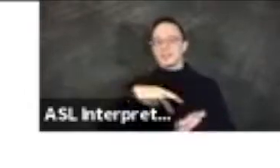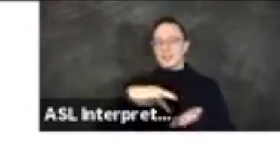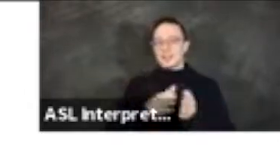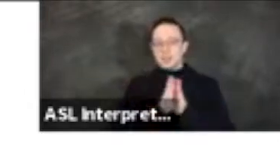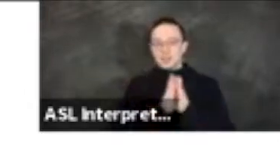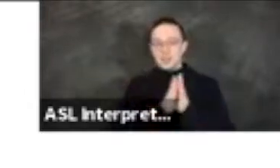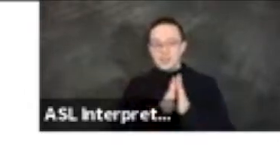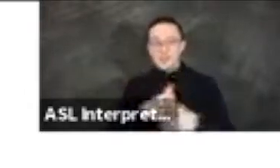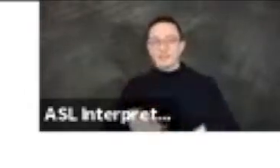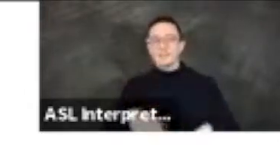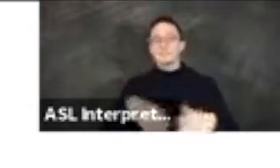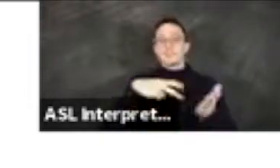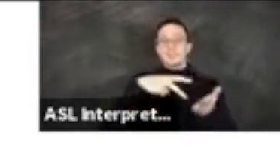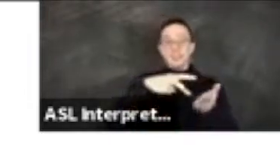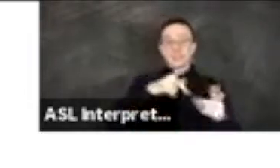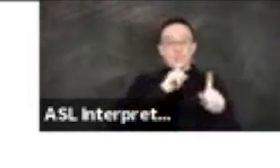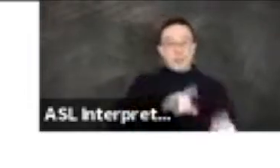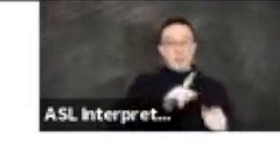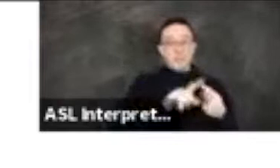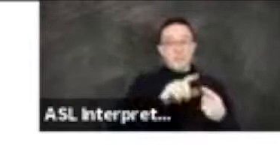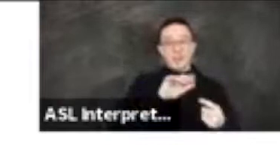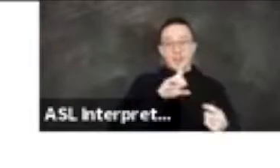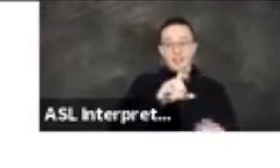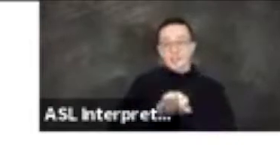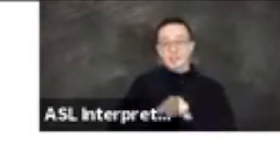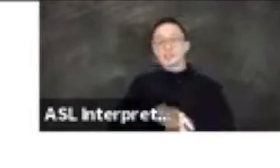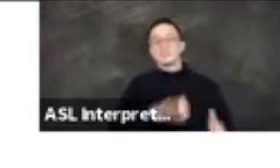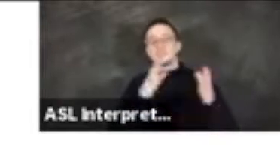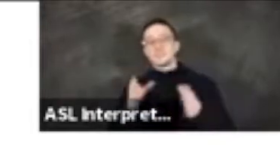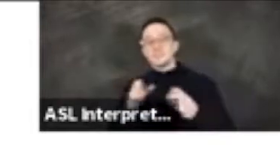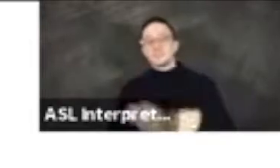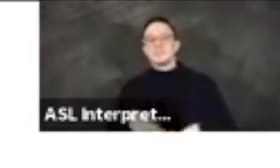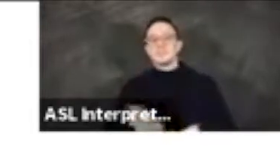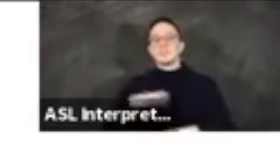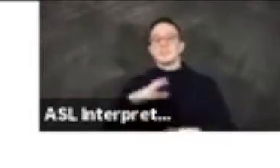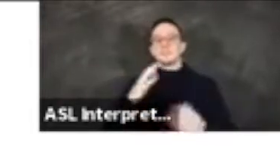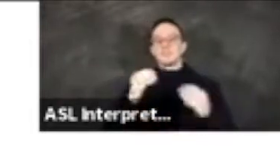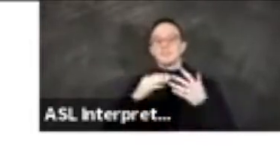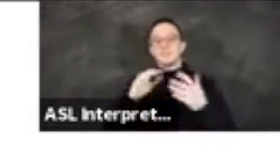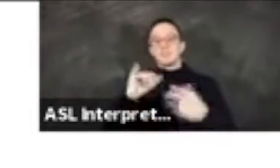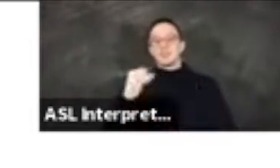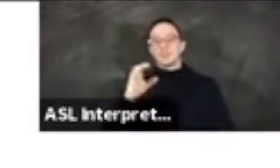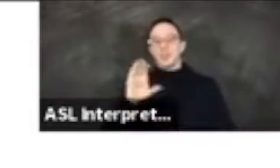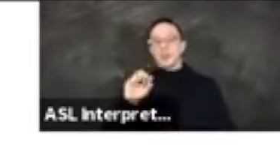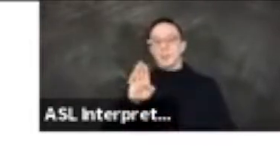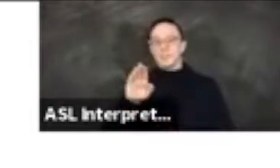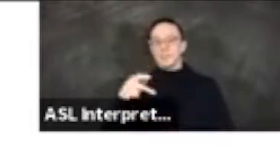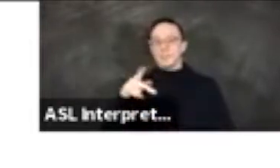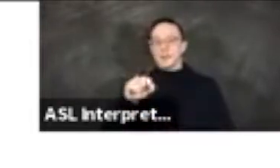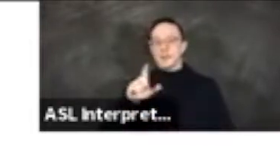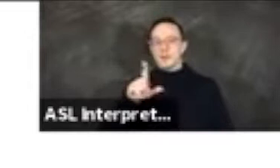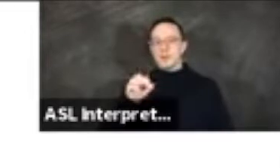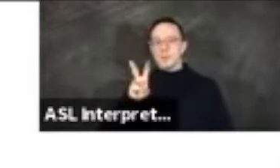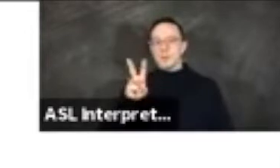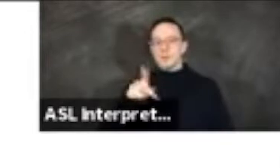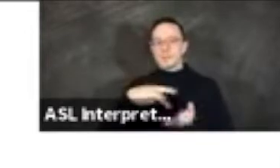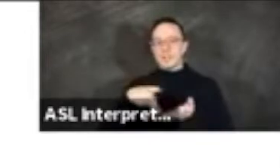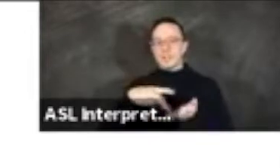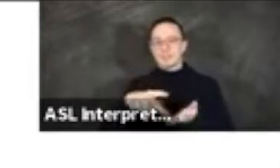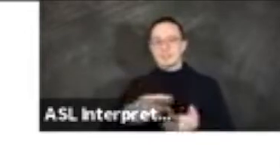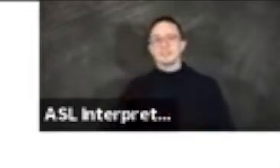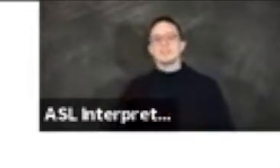HARKNESS CENTER FOR DANCE INJURIES, JACOB'S PILOW DANCE, JOYCE THEATRE, LAGU ARDIA PERFORMING ARTS CENTER, MARK MORRIS DANCE